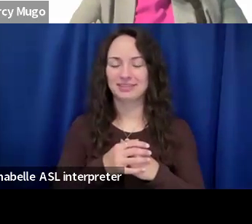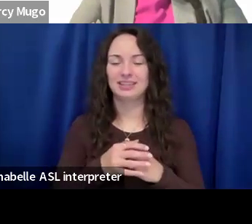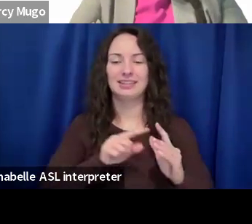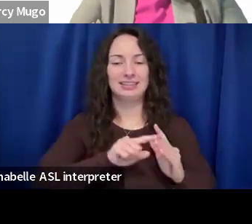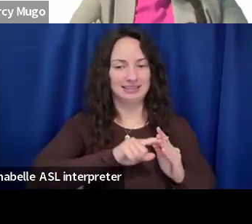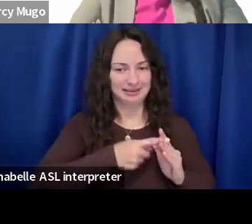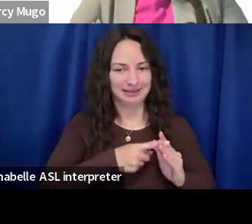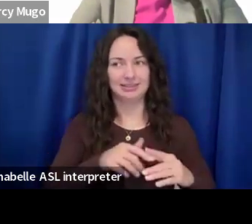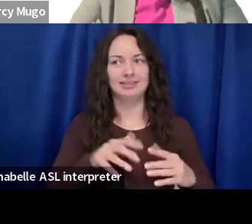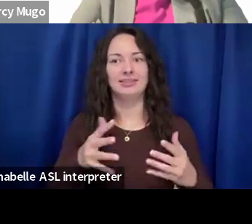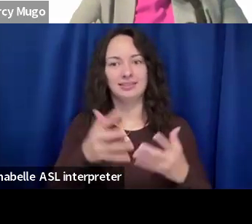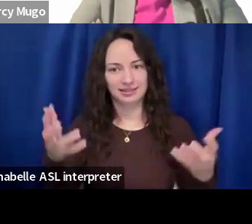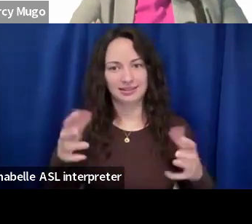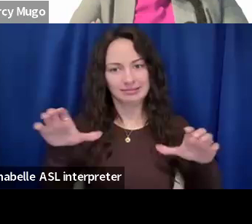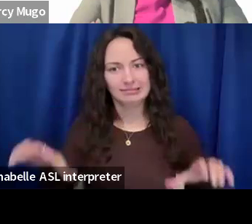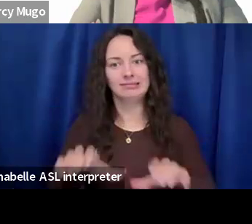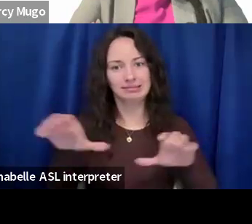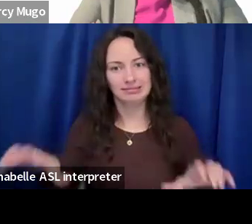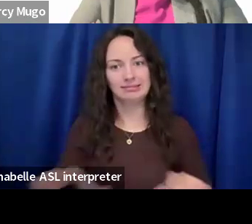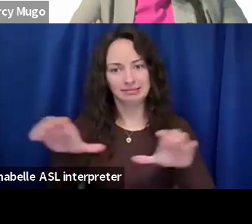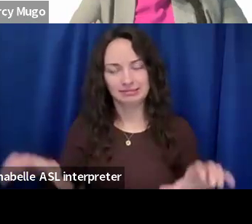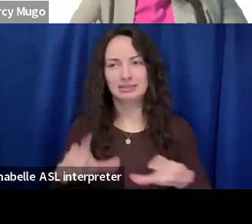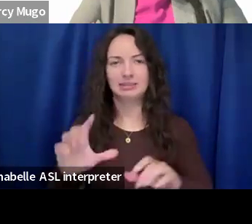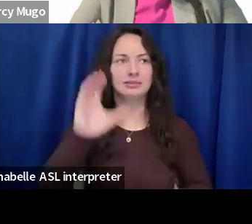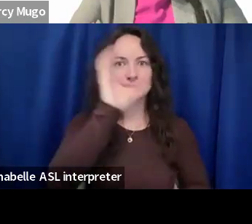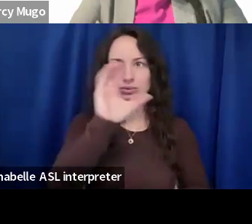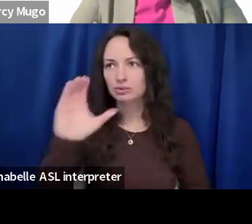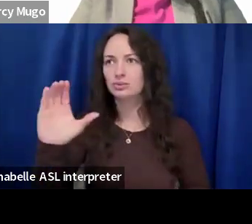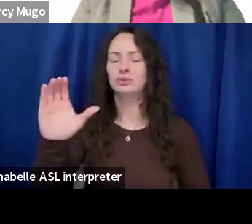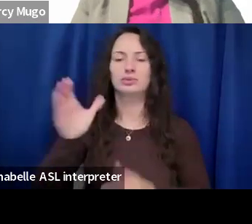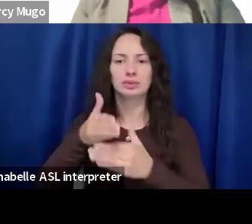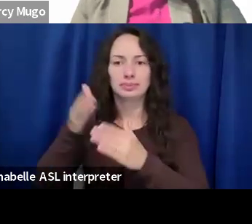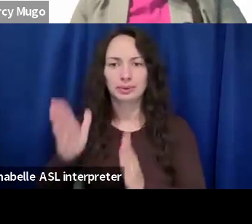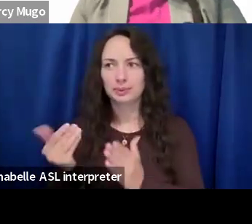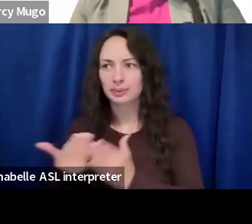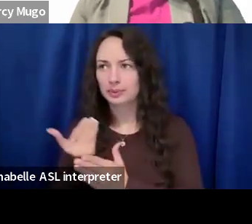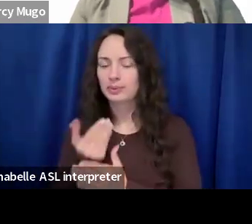to run around and find other partners and find other organizations on campus that were doing